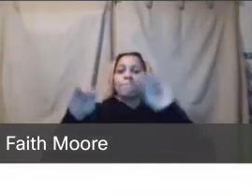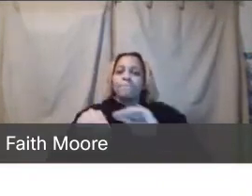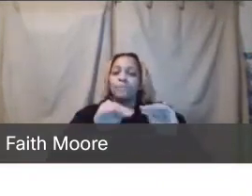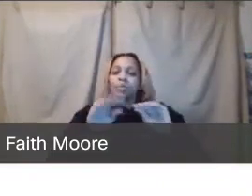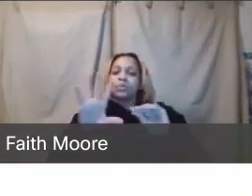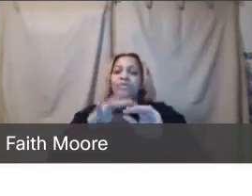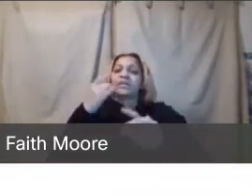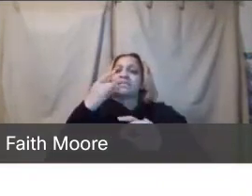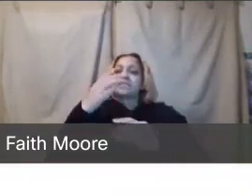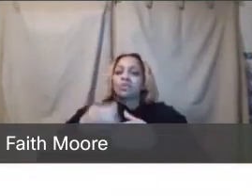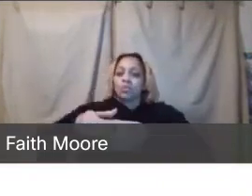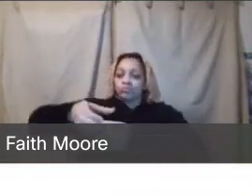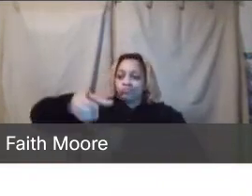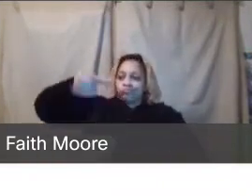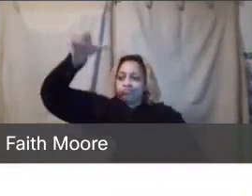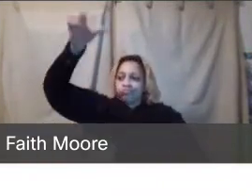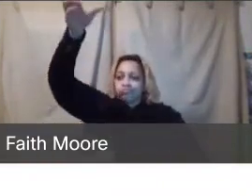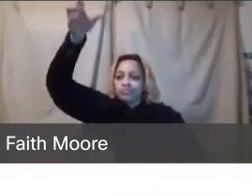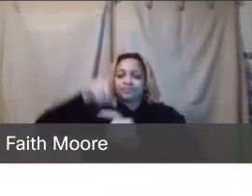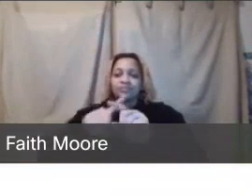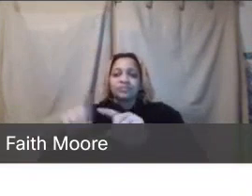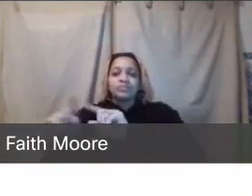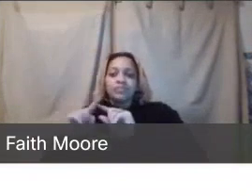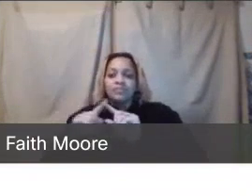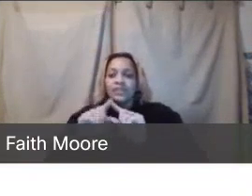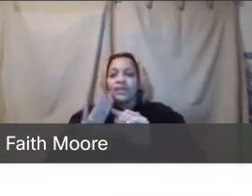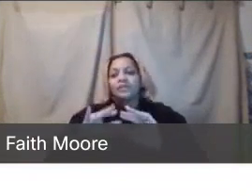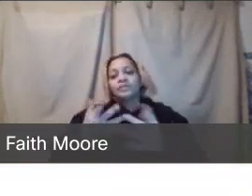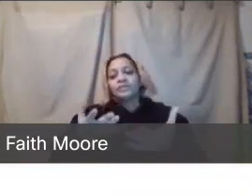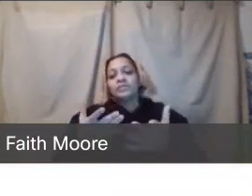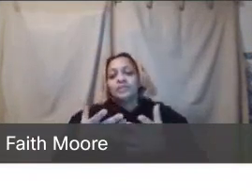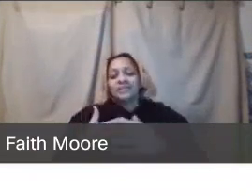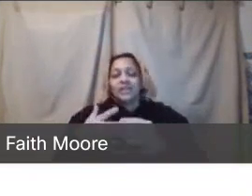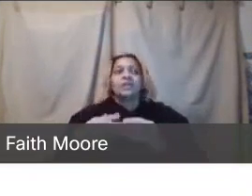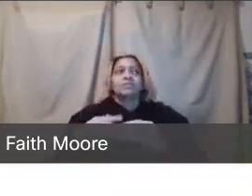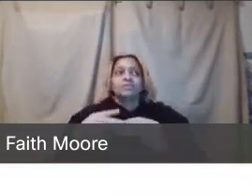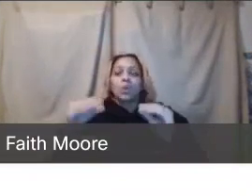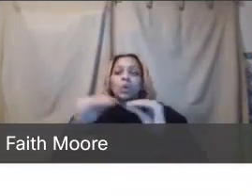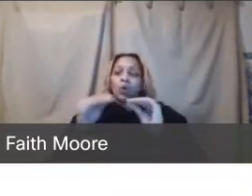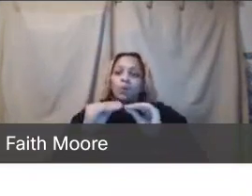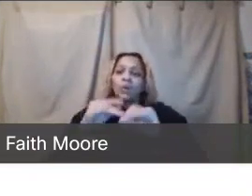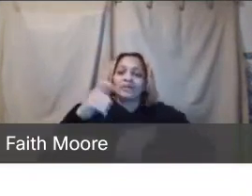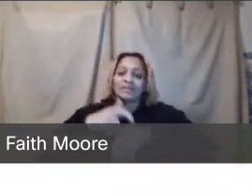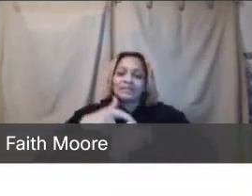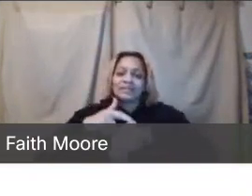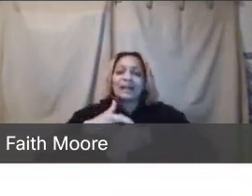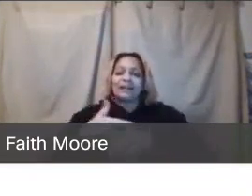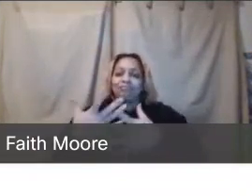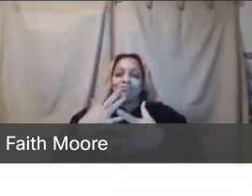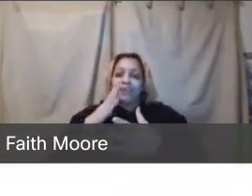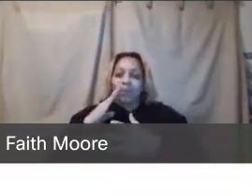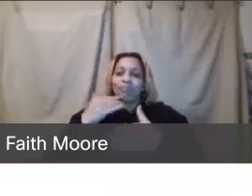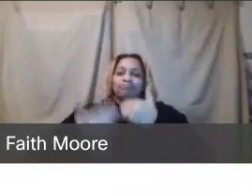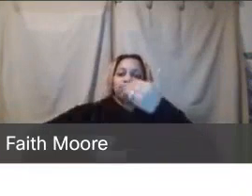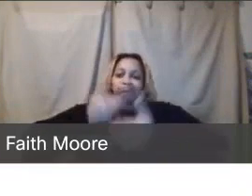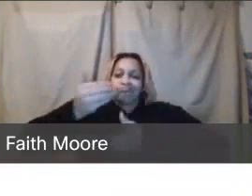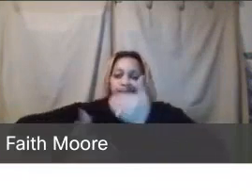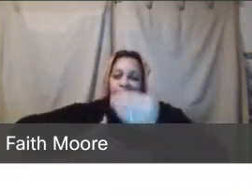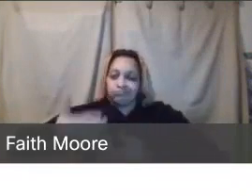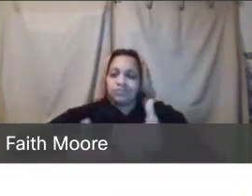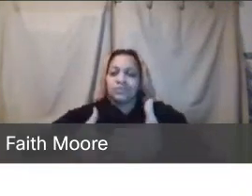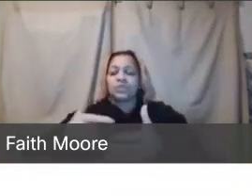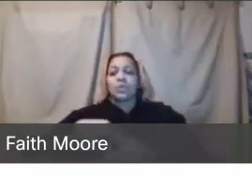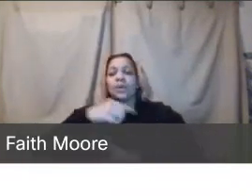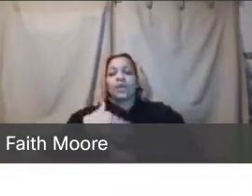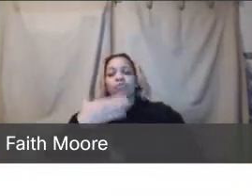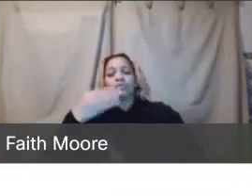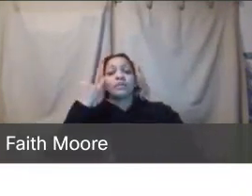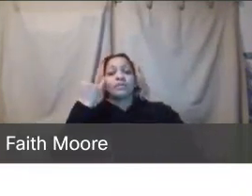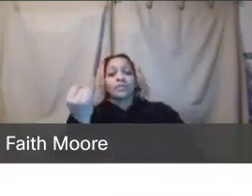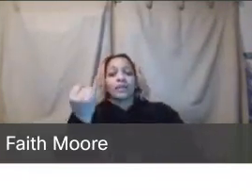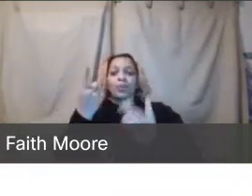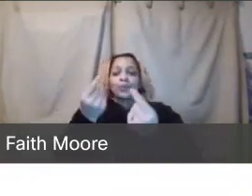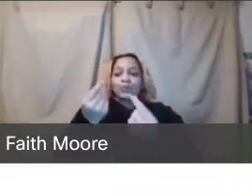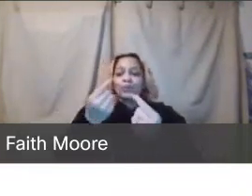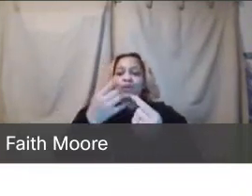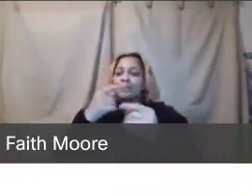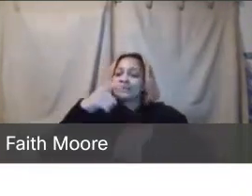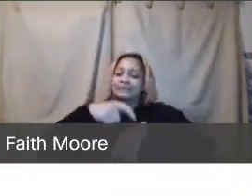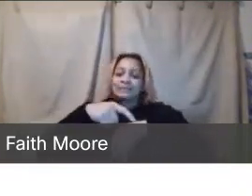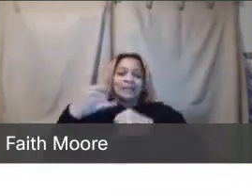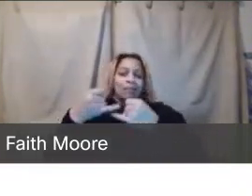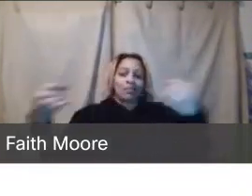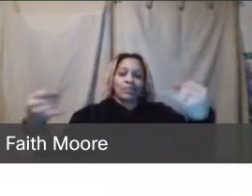Run conduit under the things it would take much longer than 6 months. We have to to put this in. And so we'll have a good idea of what to do. We don't have a timeline for exactly when we would do that. We're still waiting for.